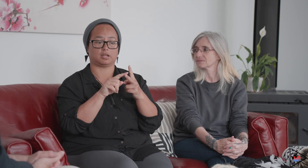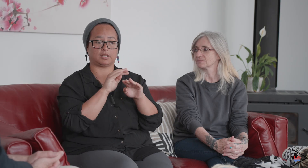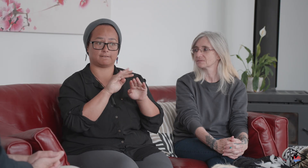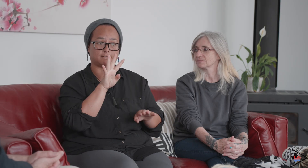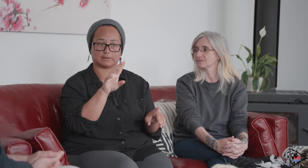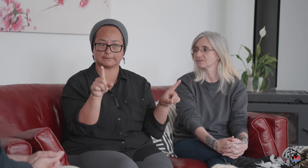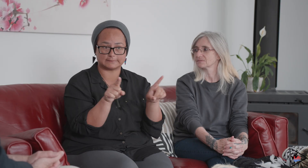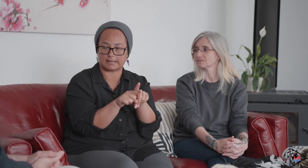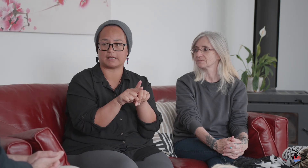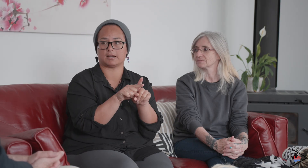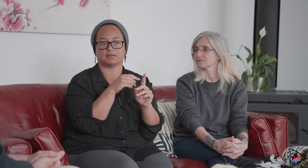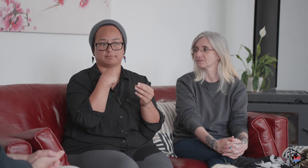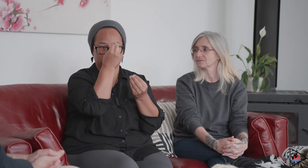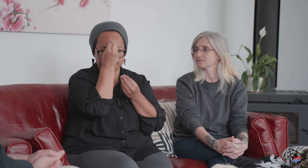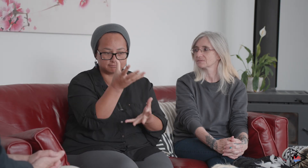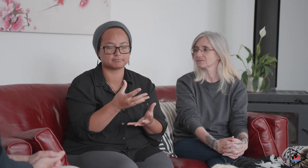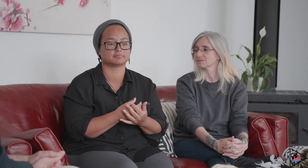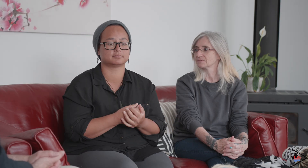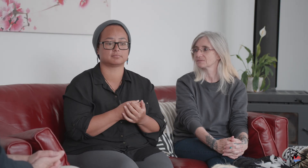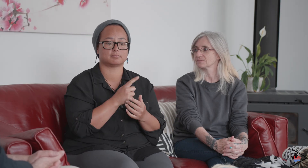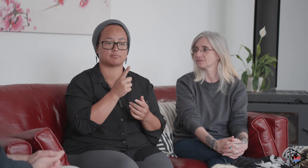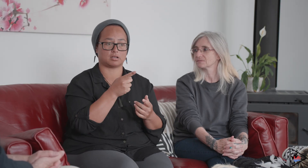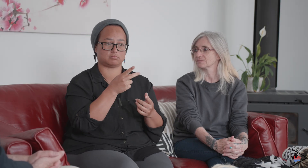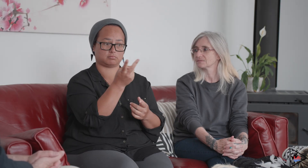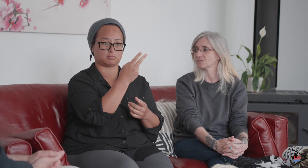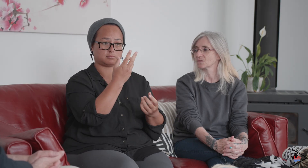that helped us to feel comfortable. So, it's that sort of communication that we had up front. Also,